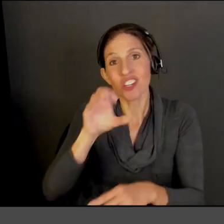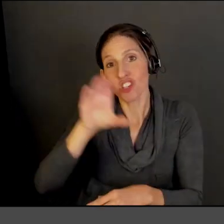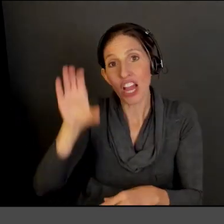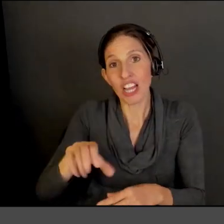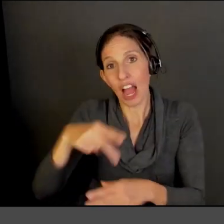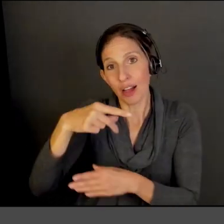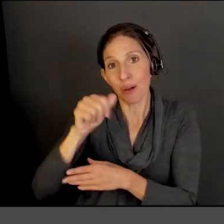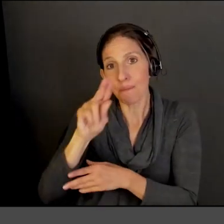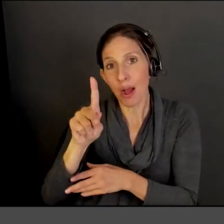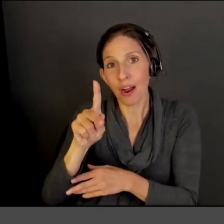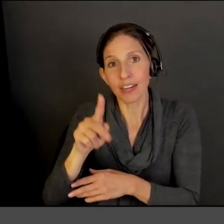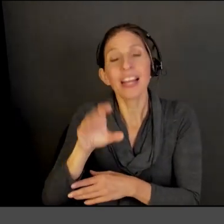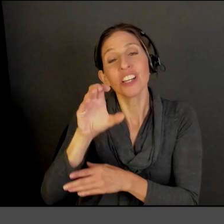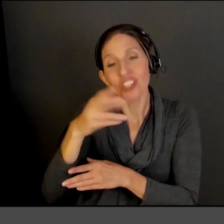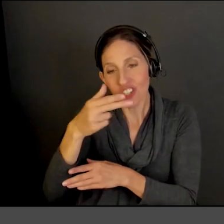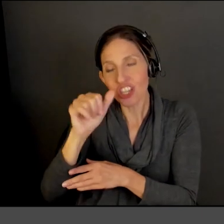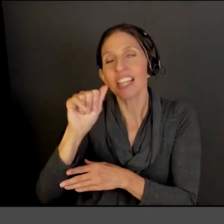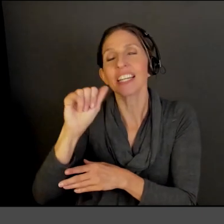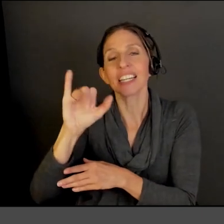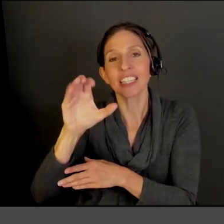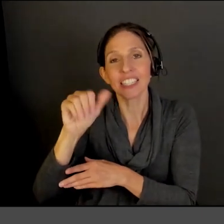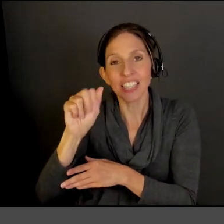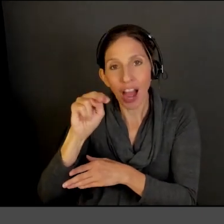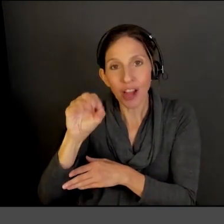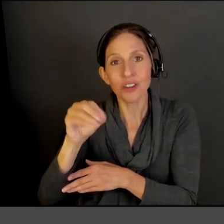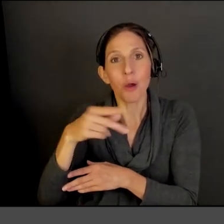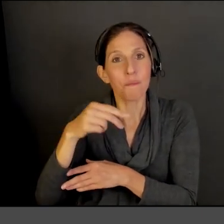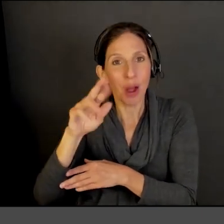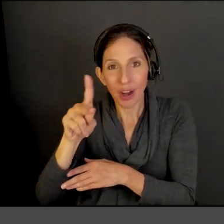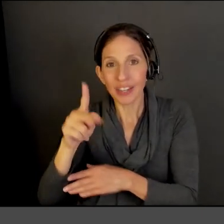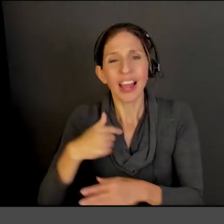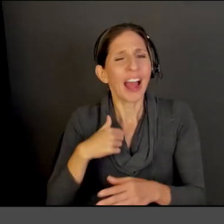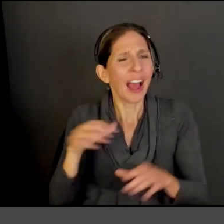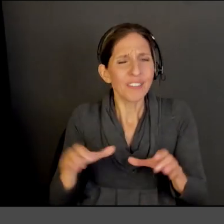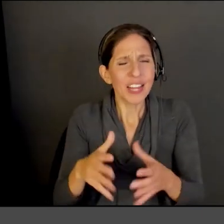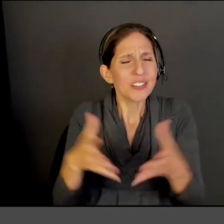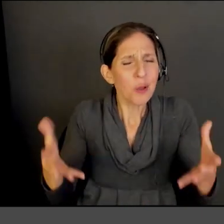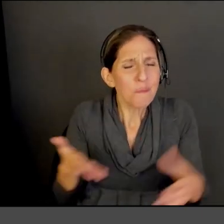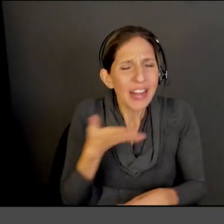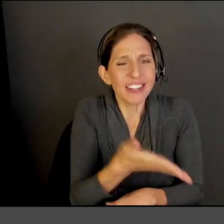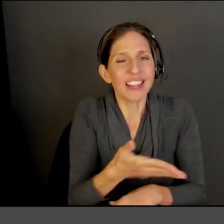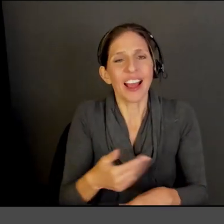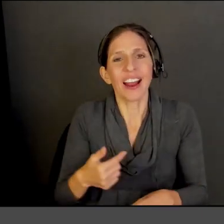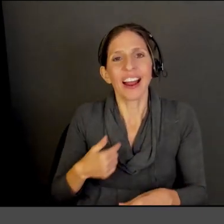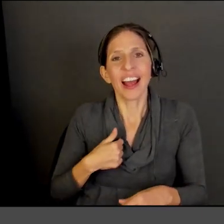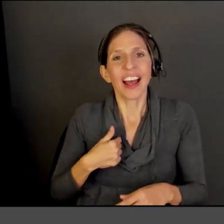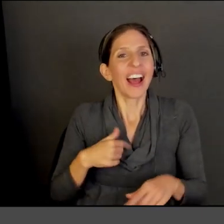IN CHICANO PARK, I EVEN PORTRAY THE EASTER BUNNY ONE TIME AS WELL AS POETRY